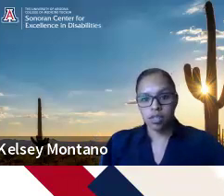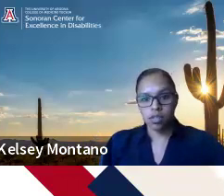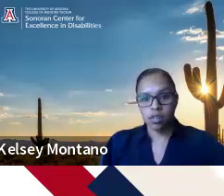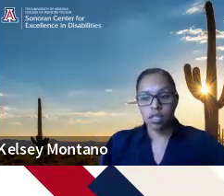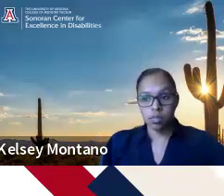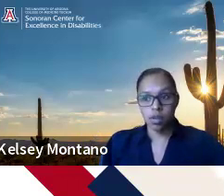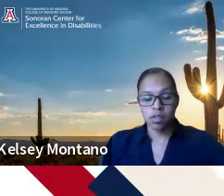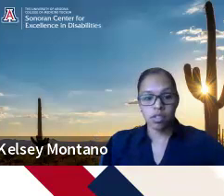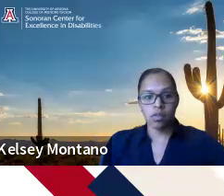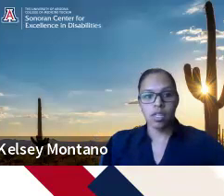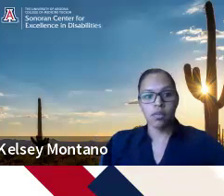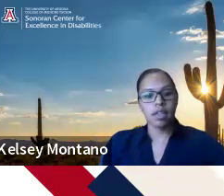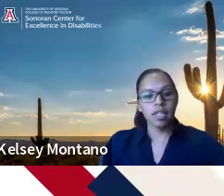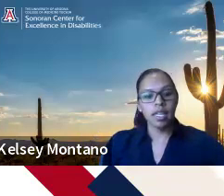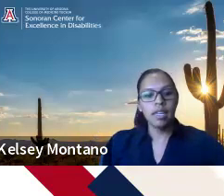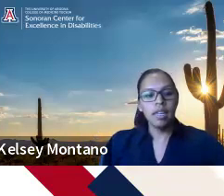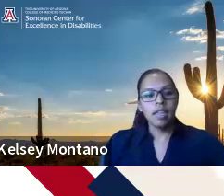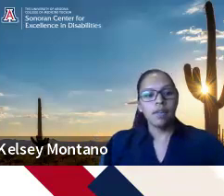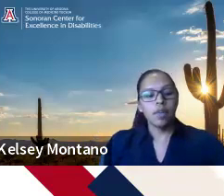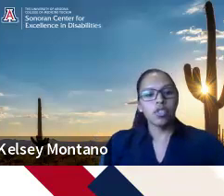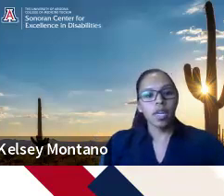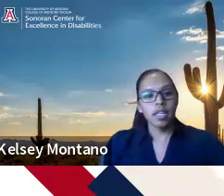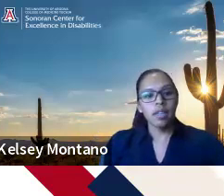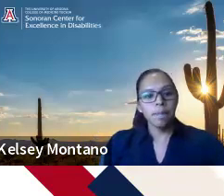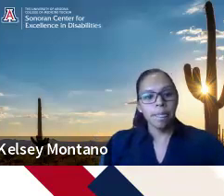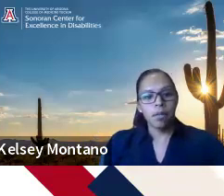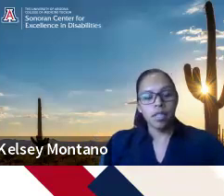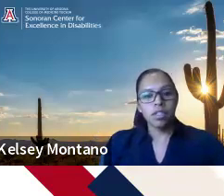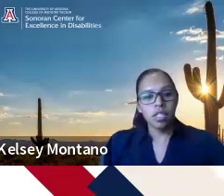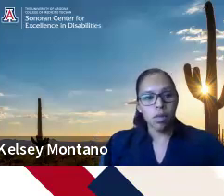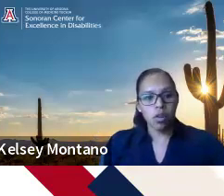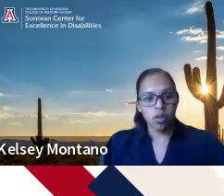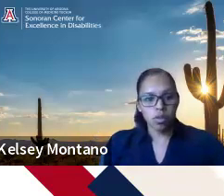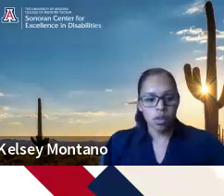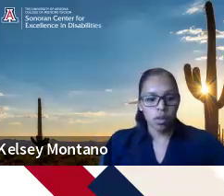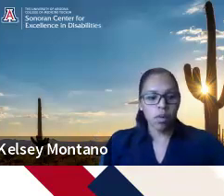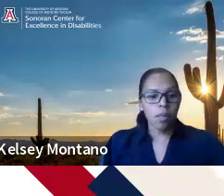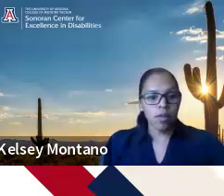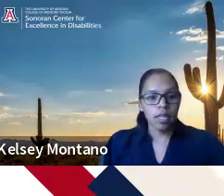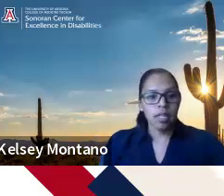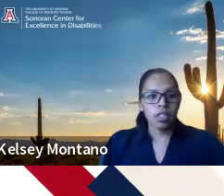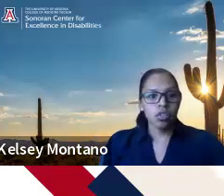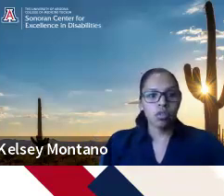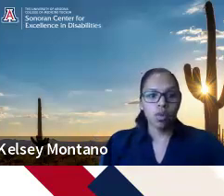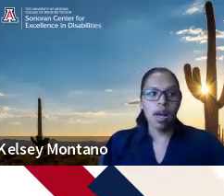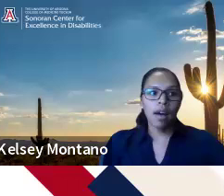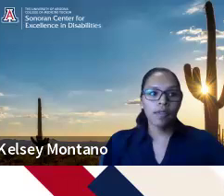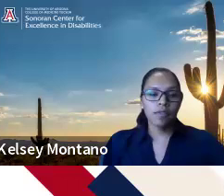SKILLS ACROSS THE BOARD. IF WE TRAIN AND USE THIS MODEL THEN THE STUDENT WILL HAVE